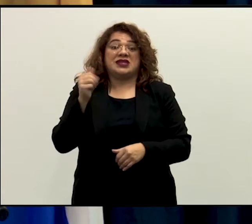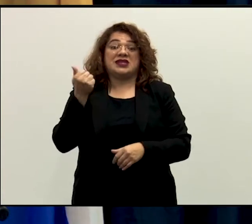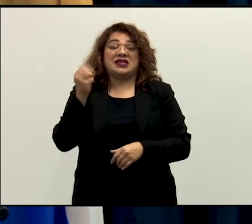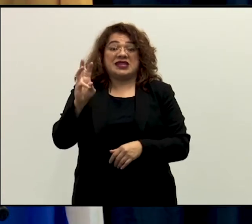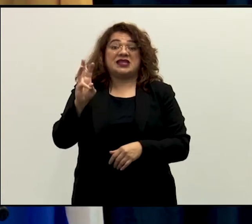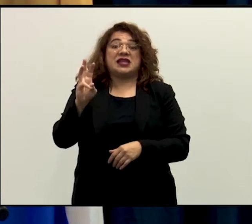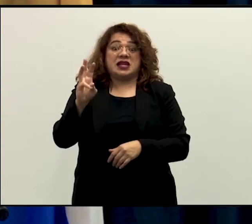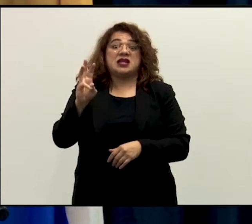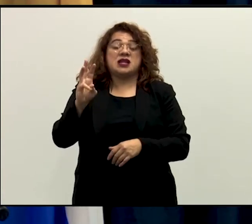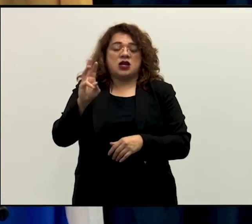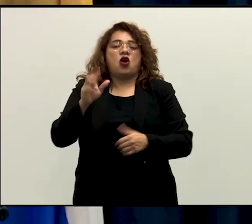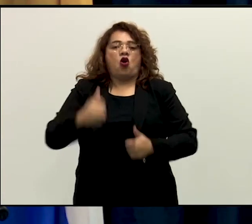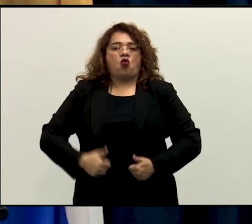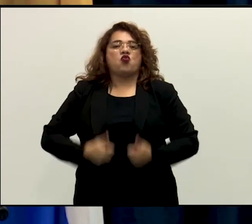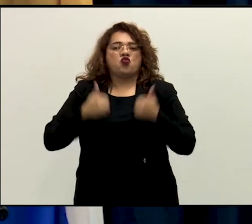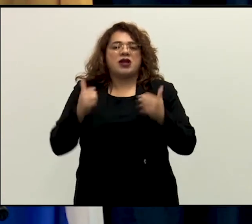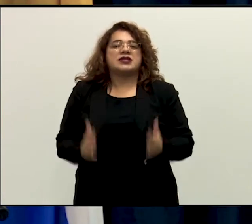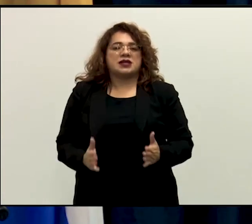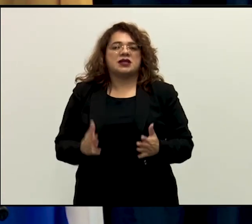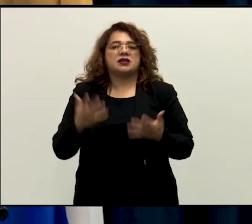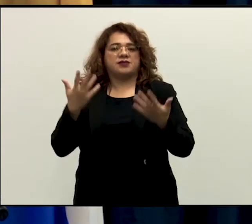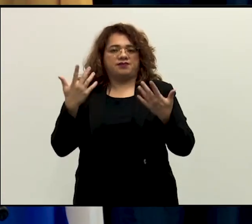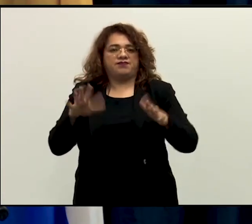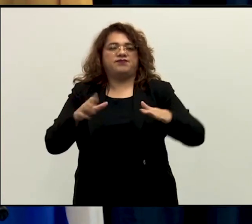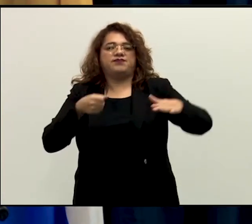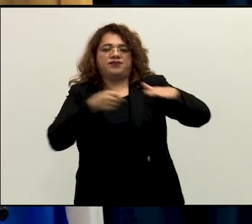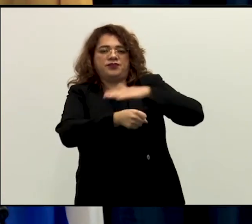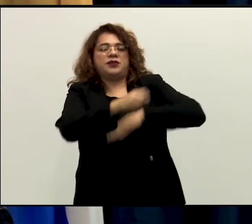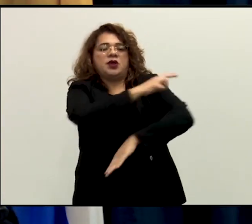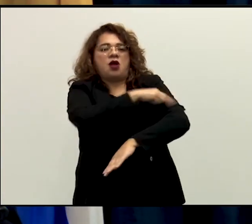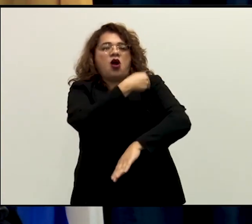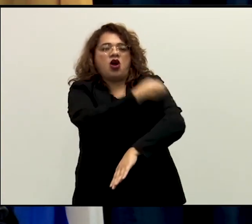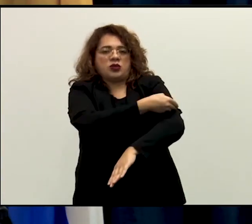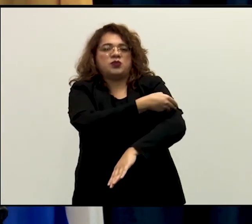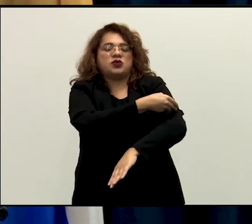That's obviously dramatically down from where we've been over the last few months.